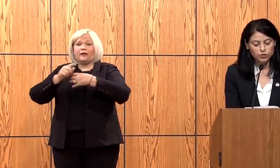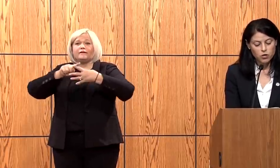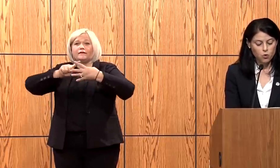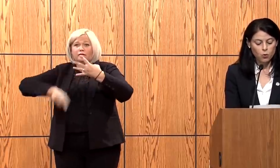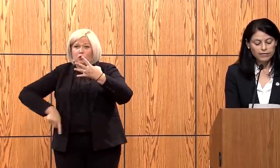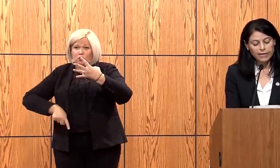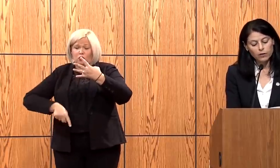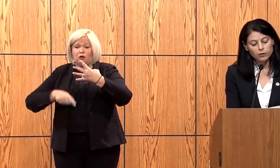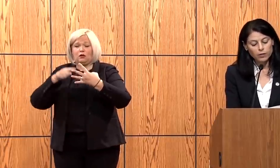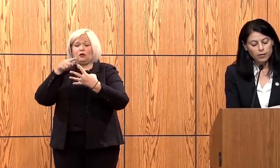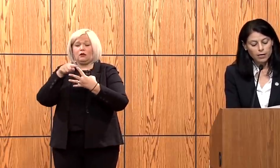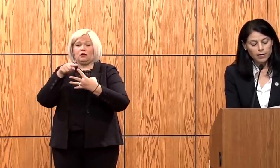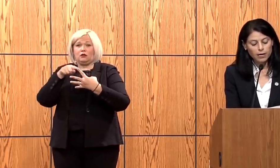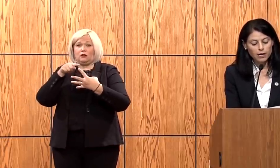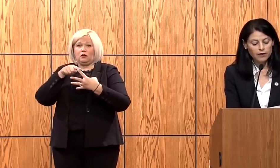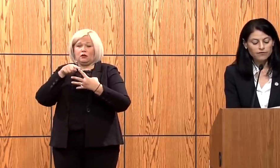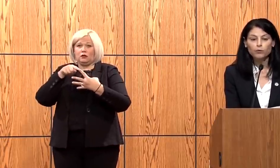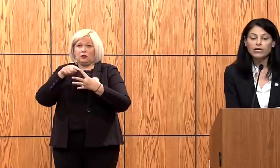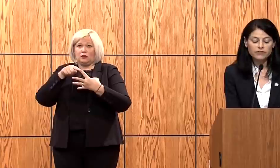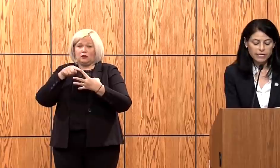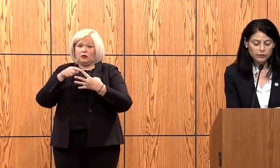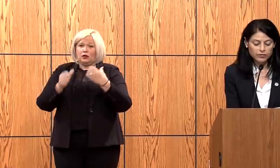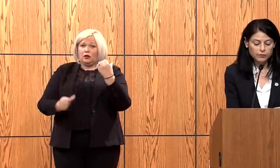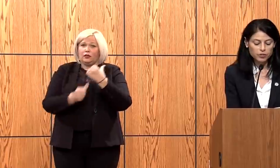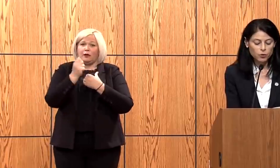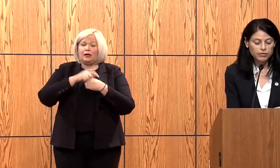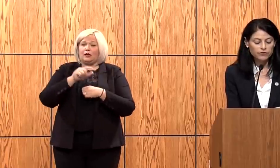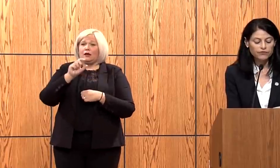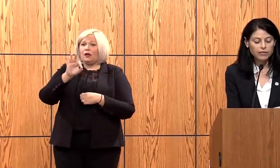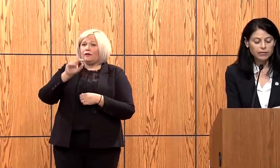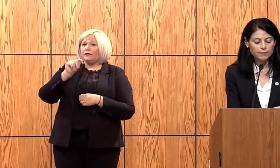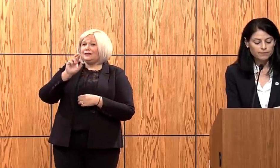FINALLY PETE MUSICO, AND JASON MORRISON WHO LIVED TOGETHER IN MORRISON WHO LIVED TOGETHER IN MUNITH.